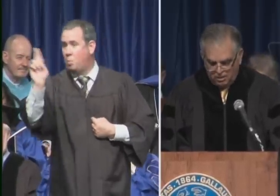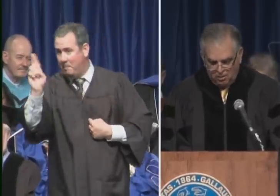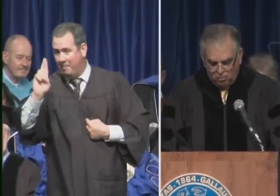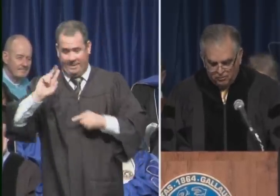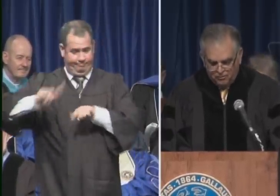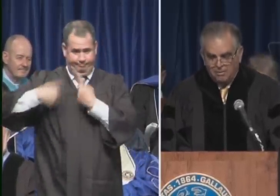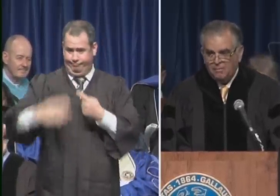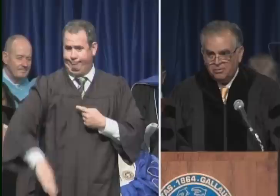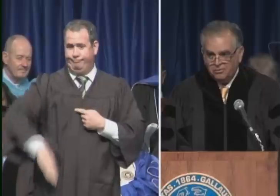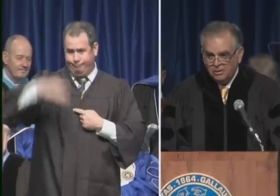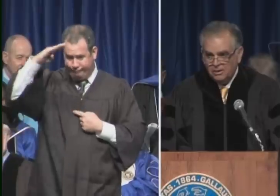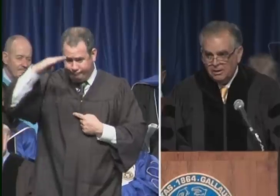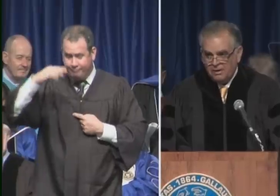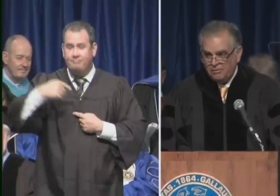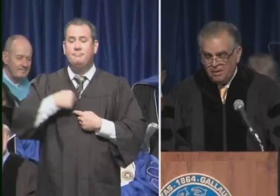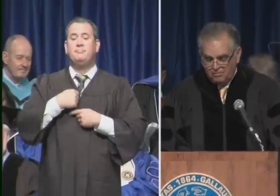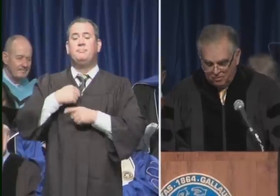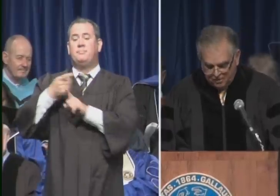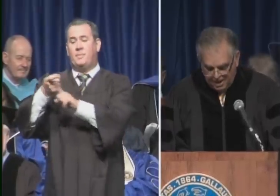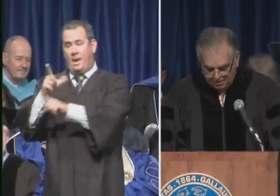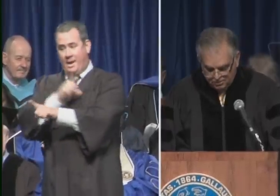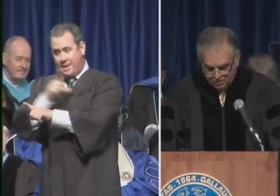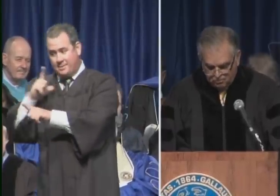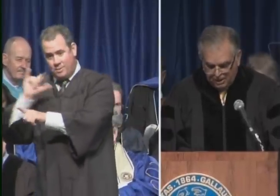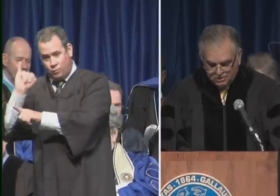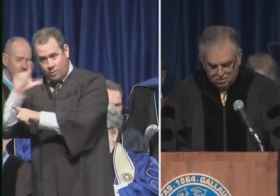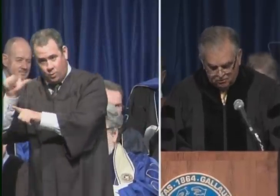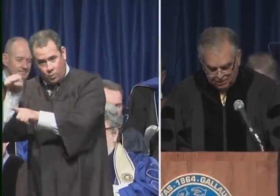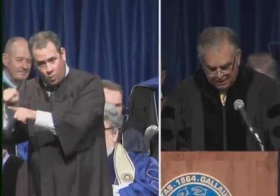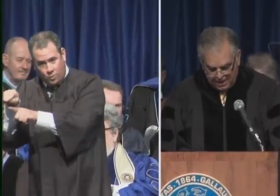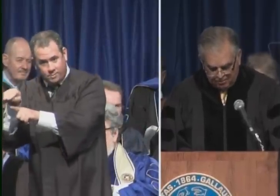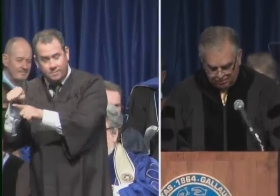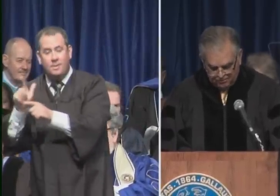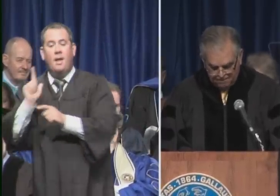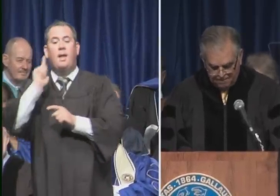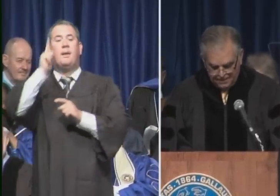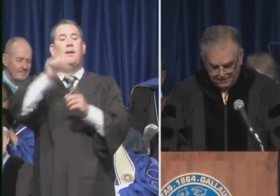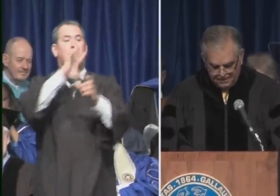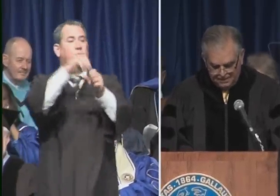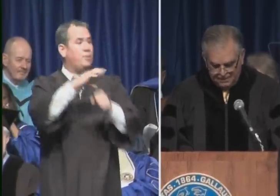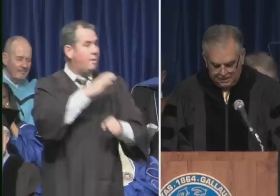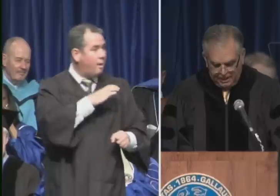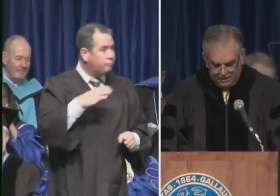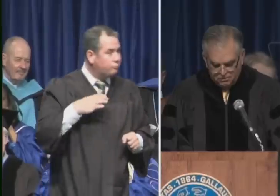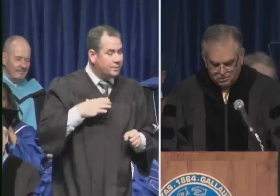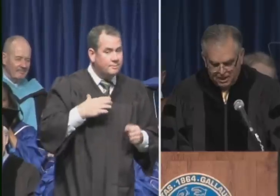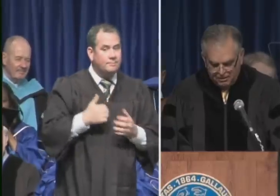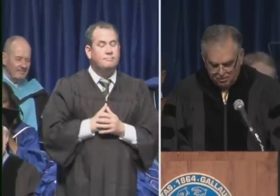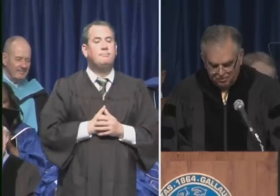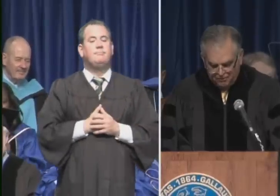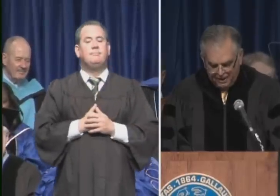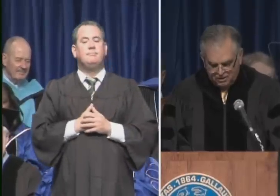when I worked for members of Congress, and when I served in Congress.